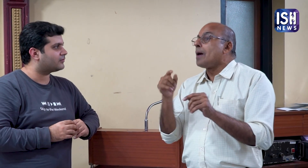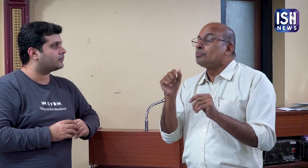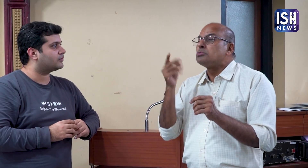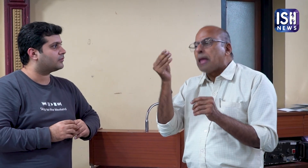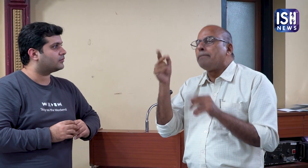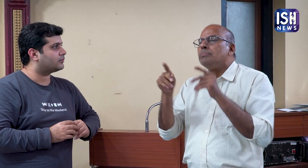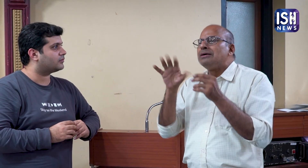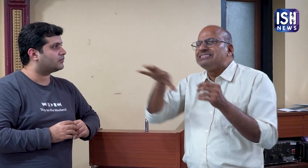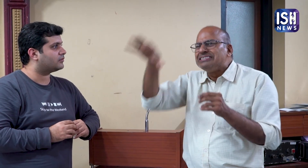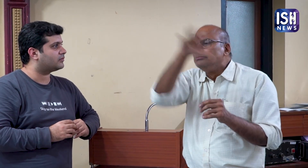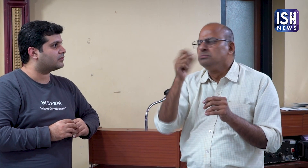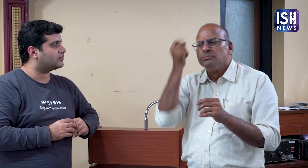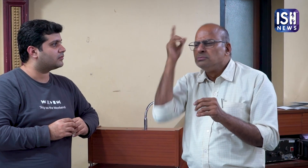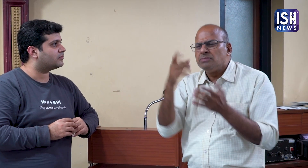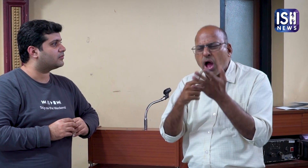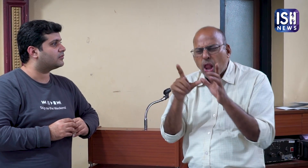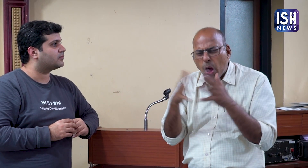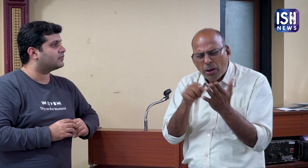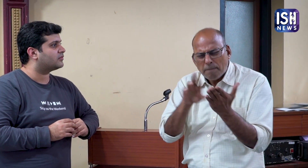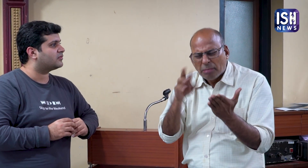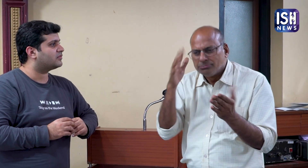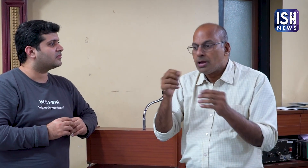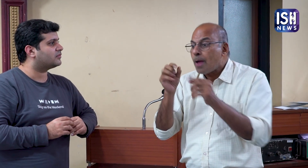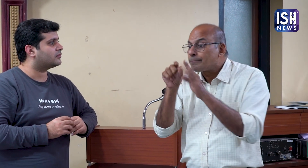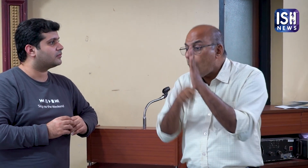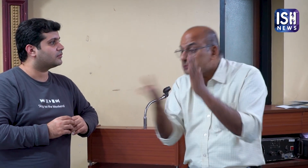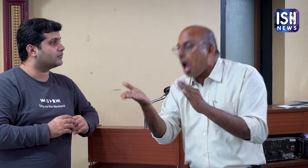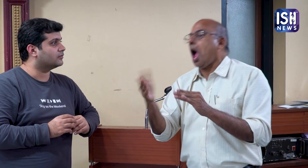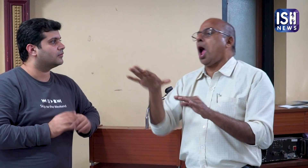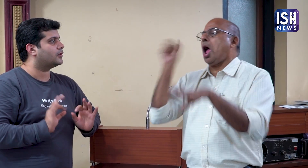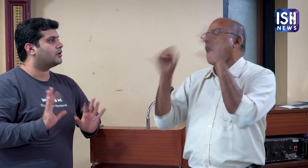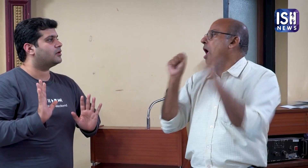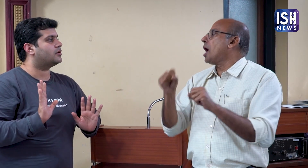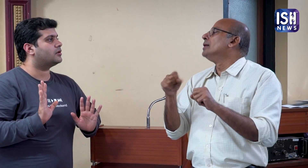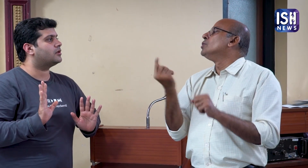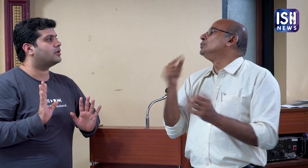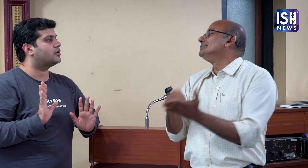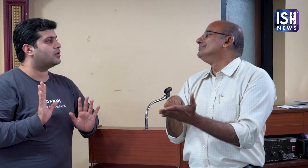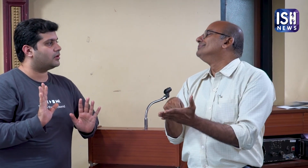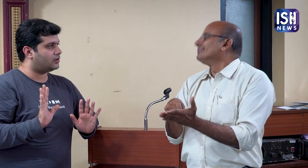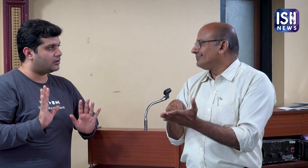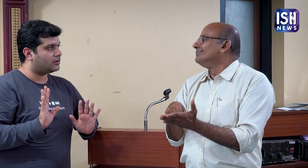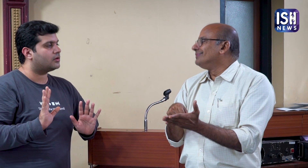Those who do not understand the law, can read the policies and understand.